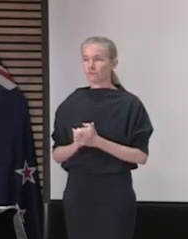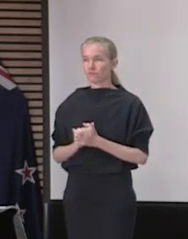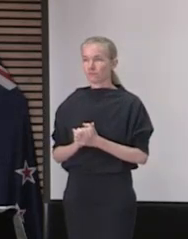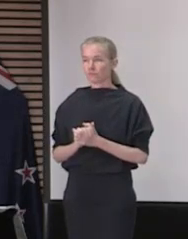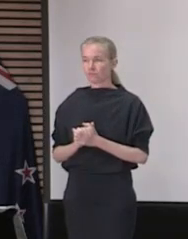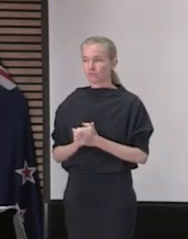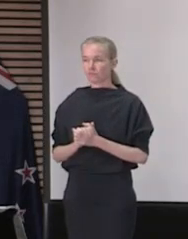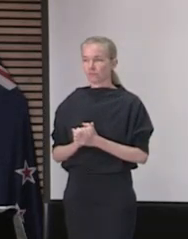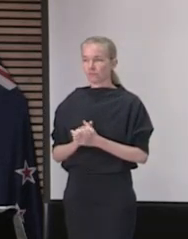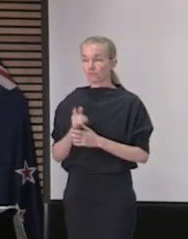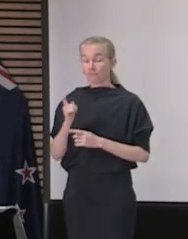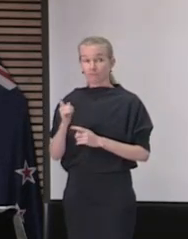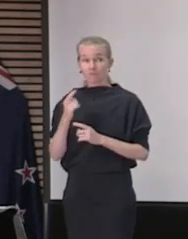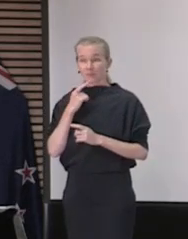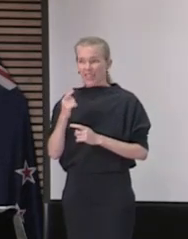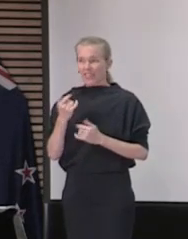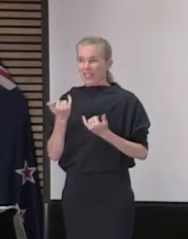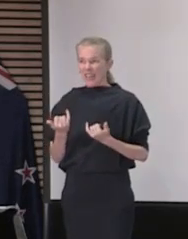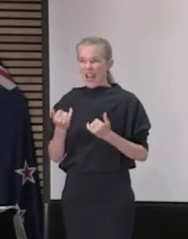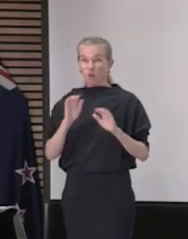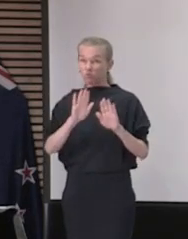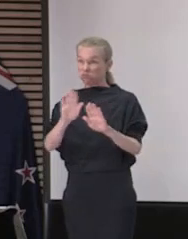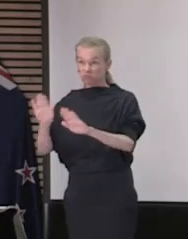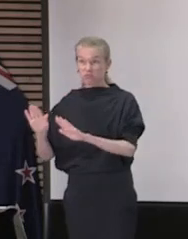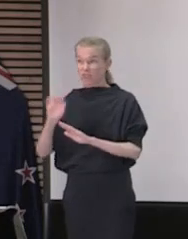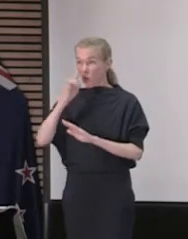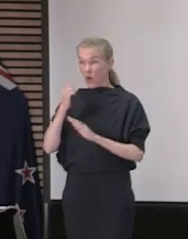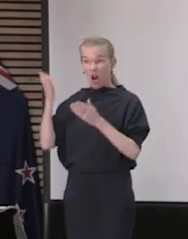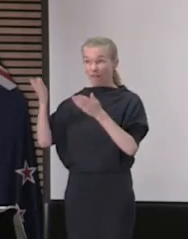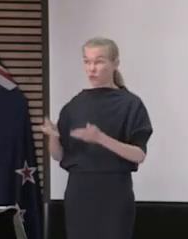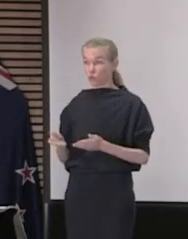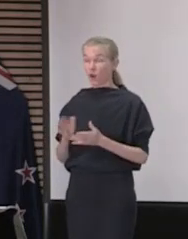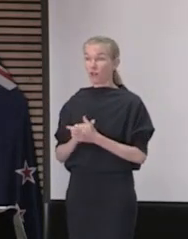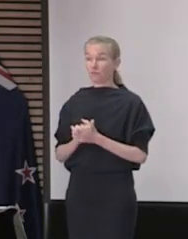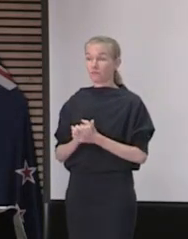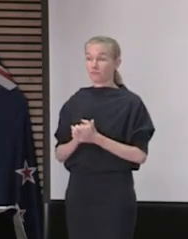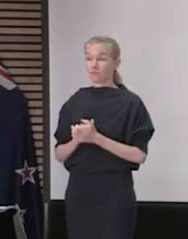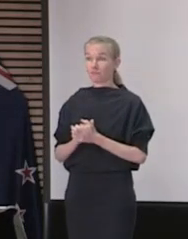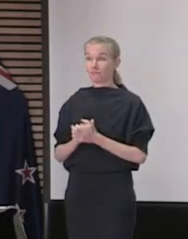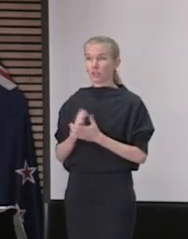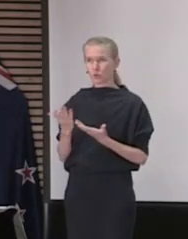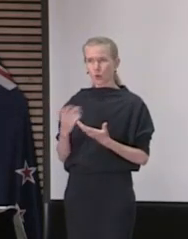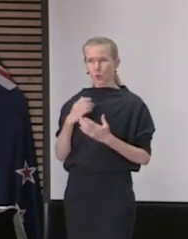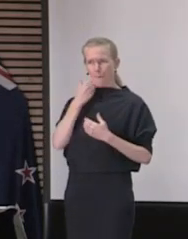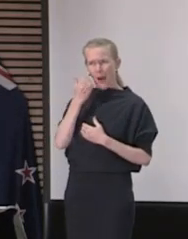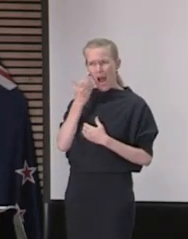Given for what qualifies as anessential item or essentialwork, looks to be beingadjusted